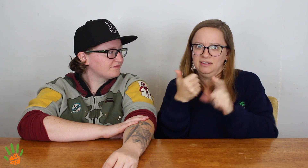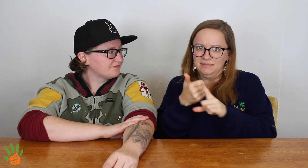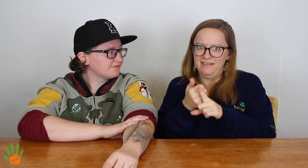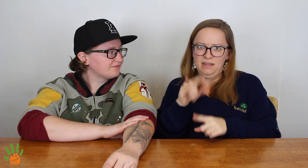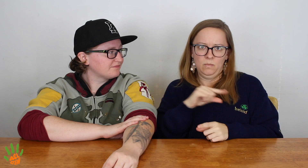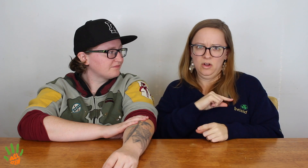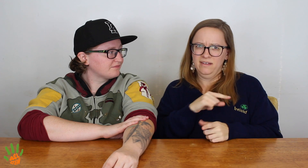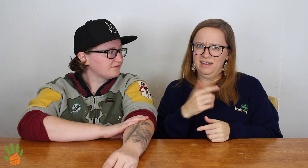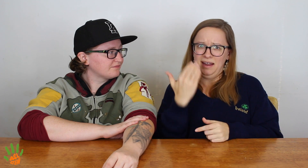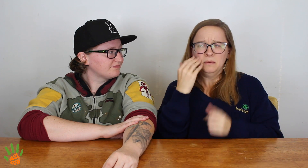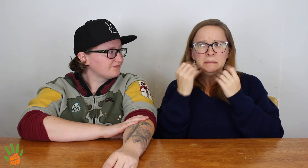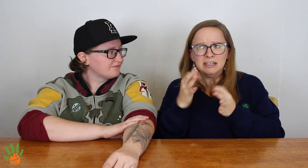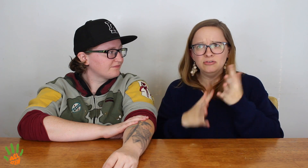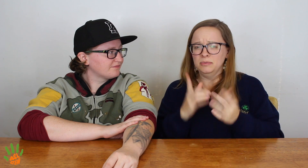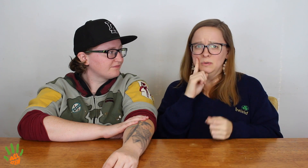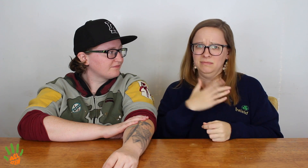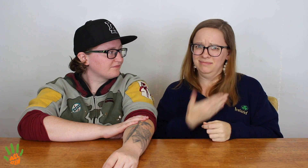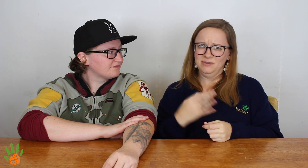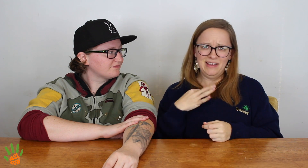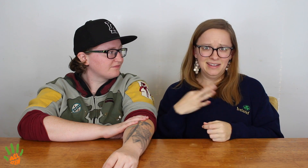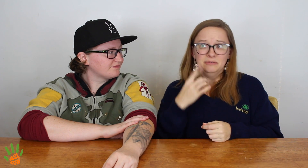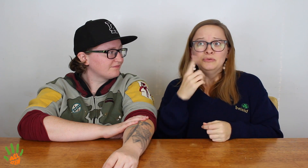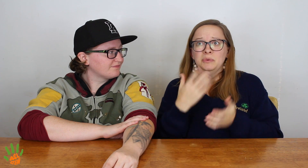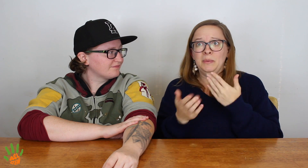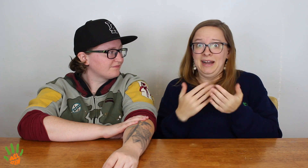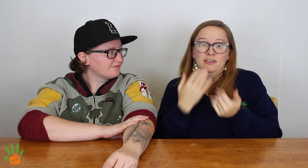but somebody from the agency who's qualified. I know many interpreters who would be wiling to volunteer,